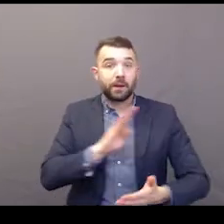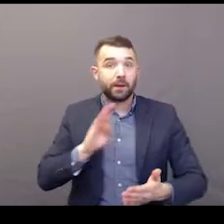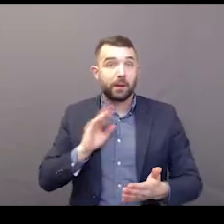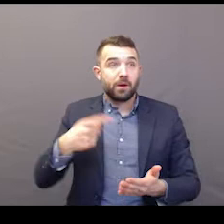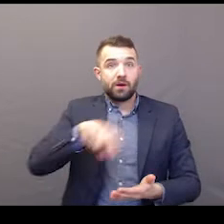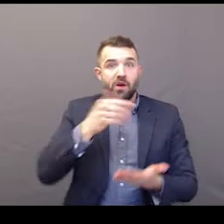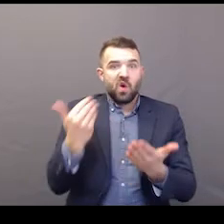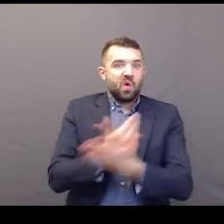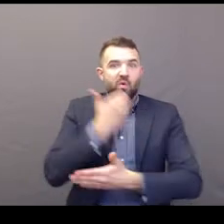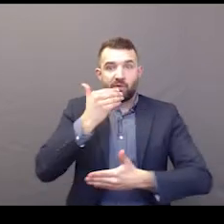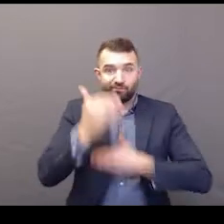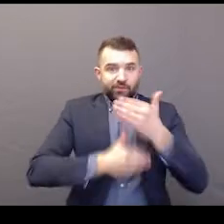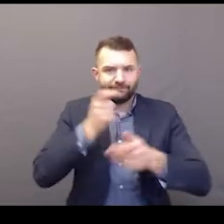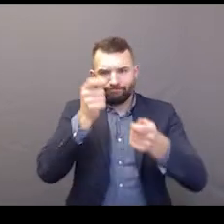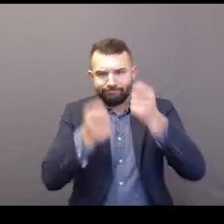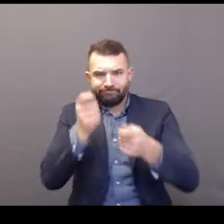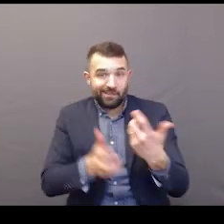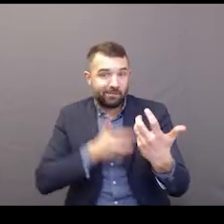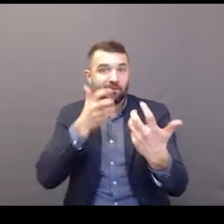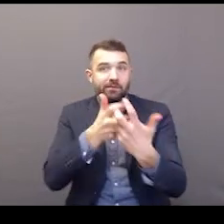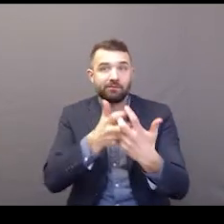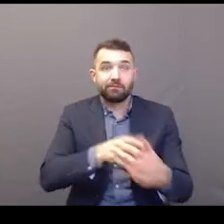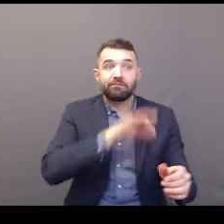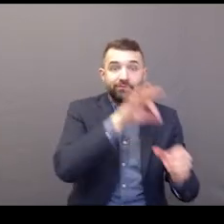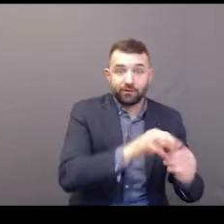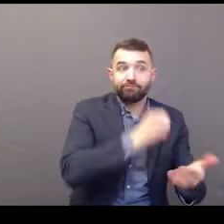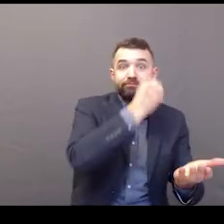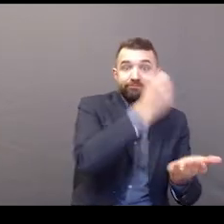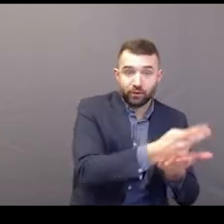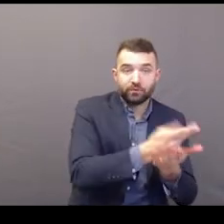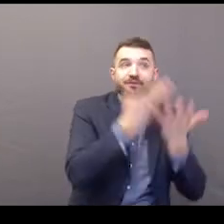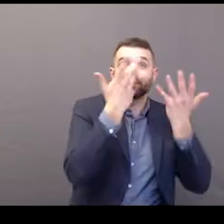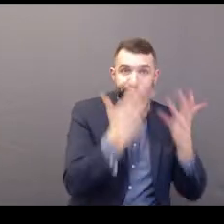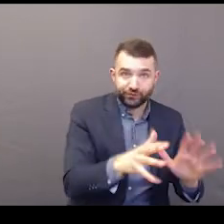timelines for voter-approved projects will need to change due to lower revenue projections,